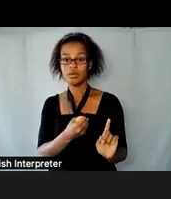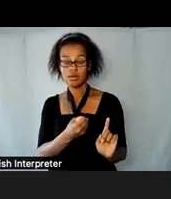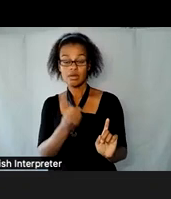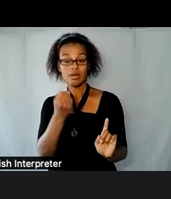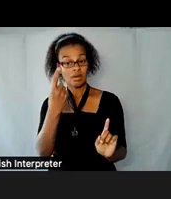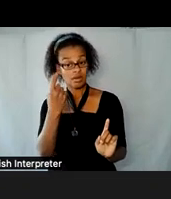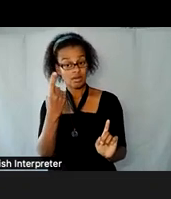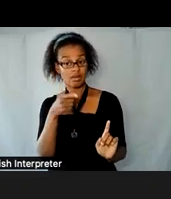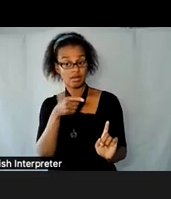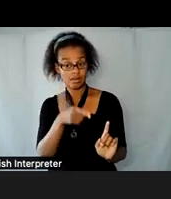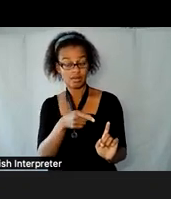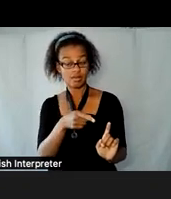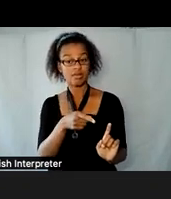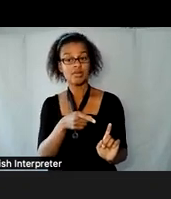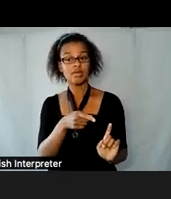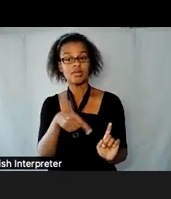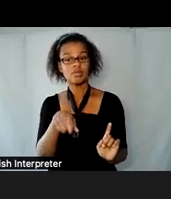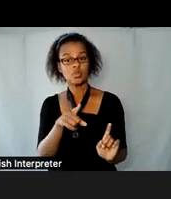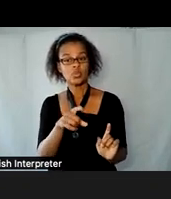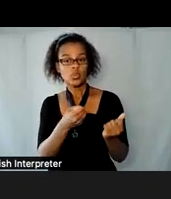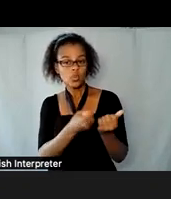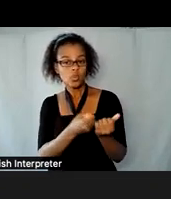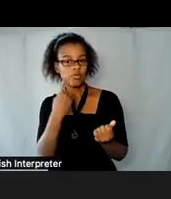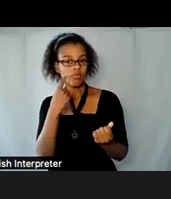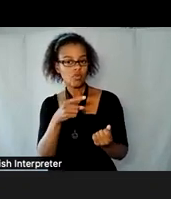required for the artists working on the project.